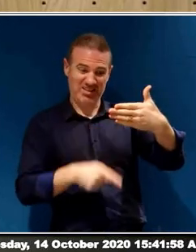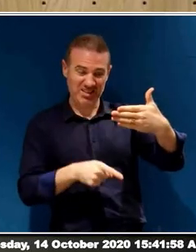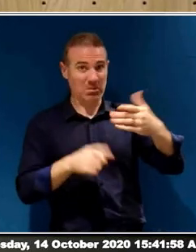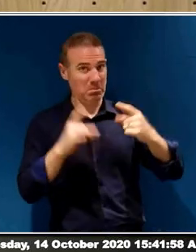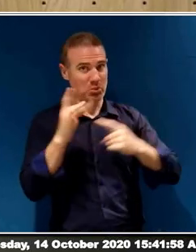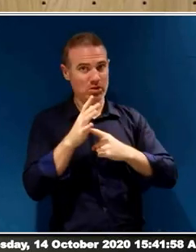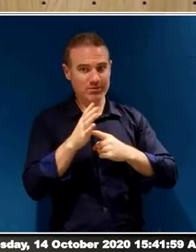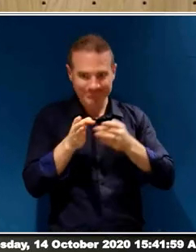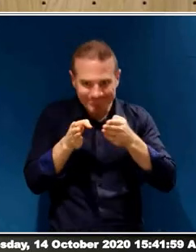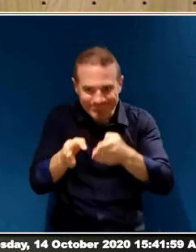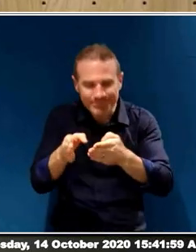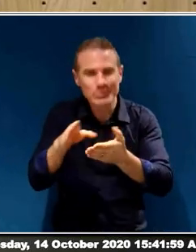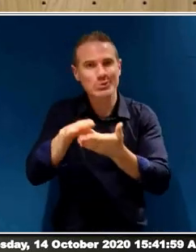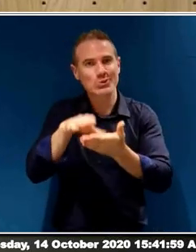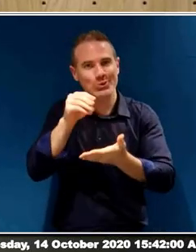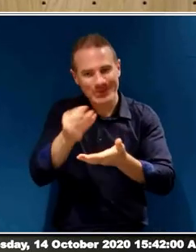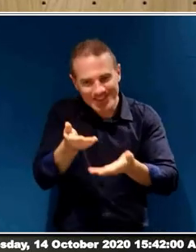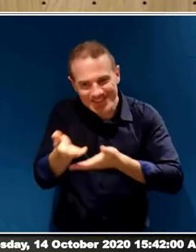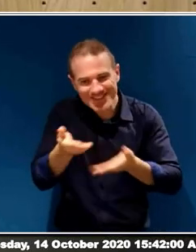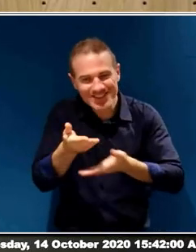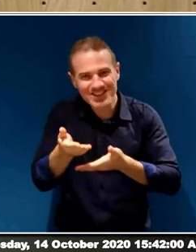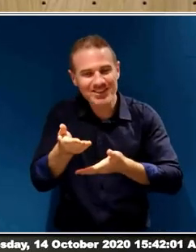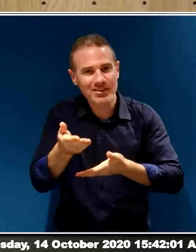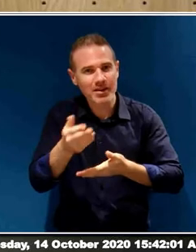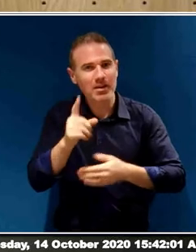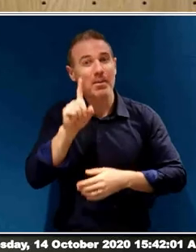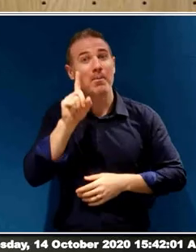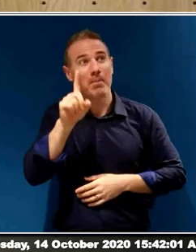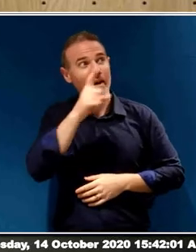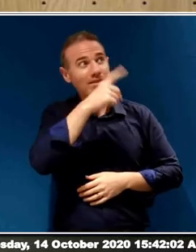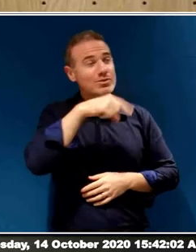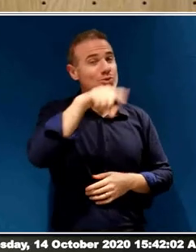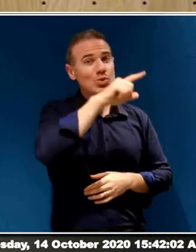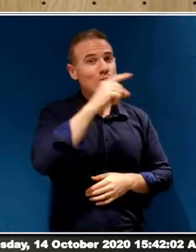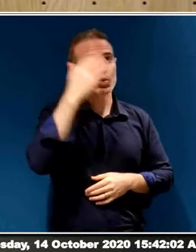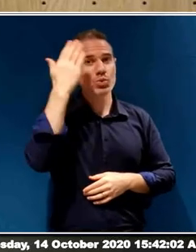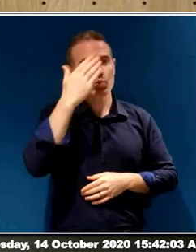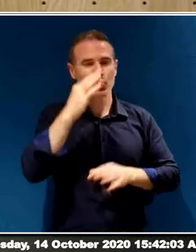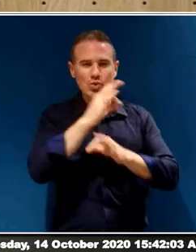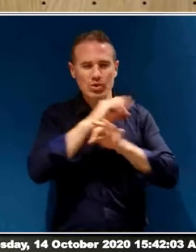schools to be familiar with the Disability Standards and the accompanying guidance notes.